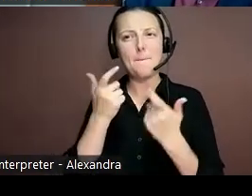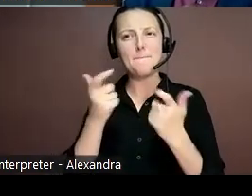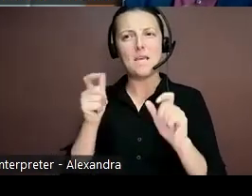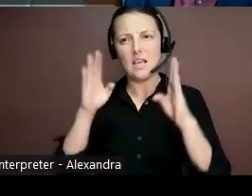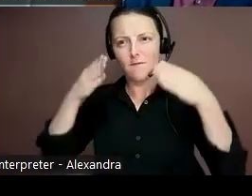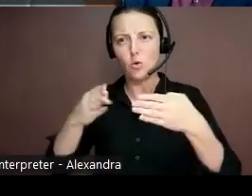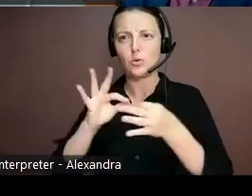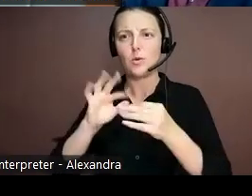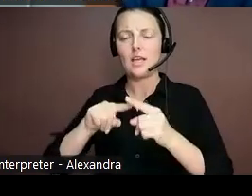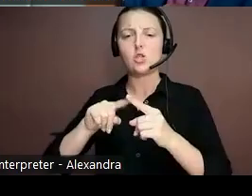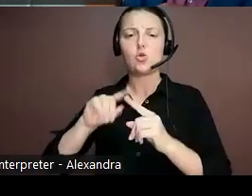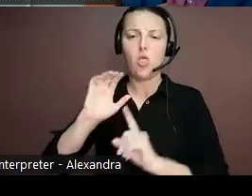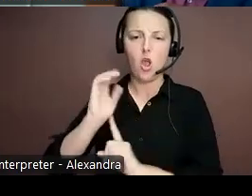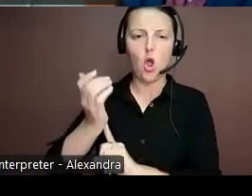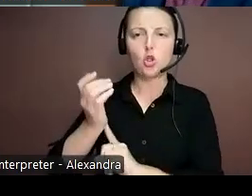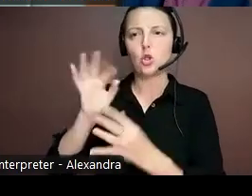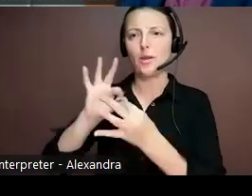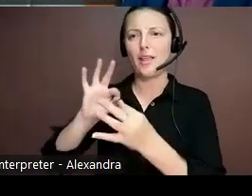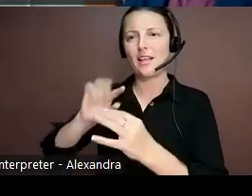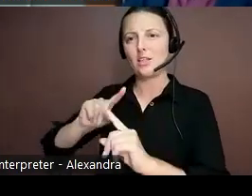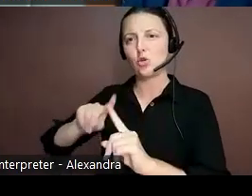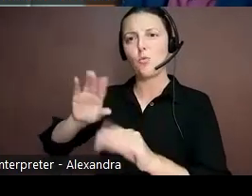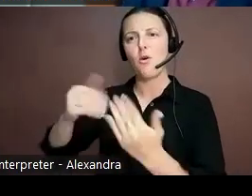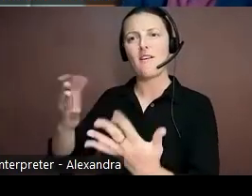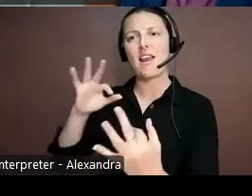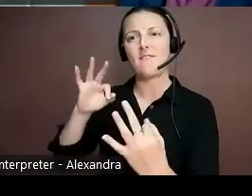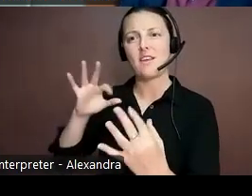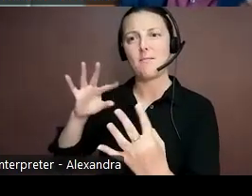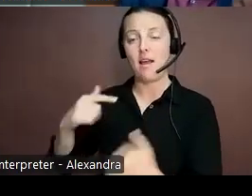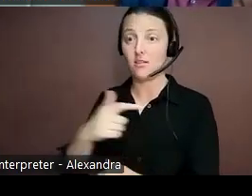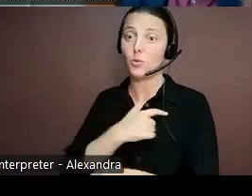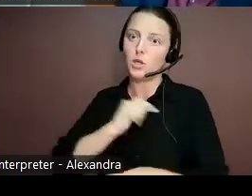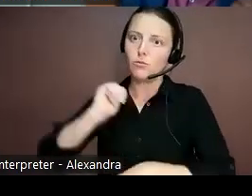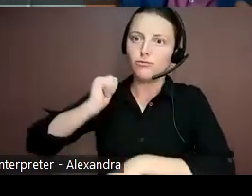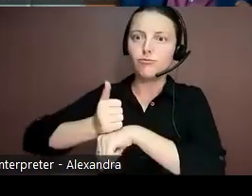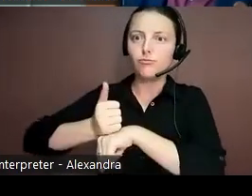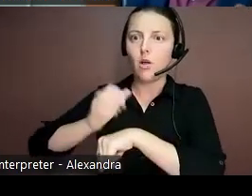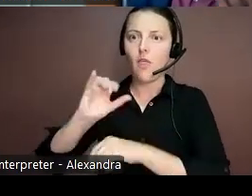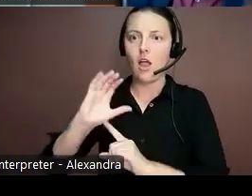uh uh we've disseminated around our hospital and like I said before you know uh early interventions